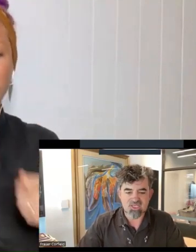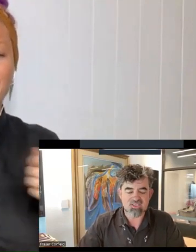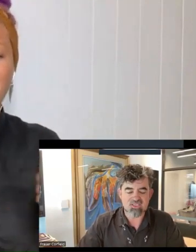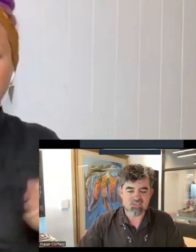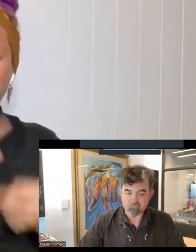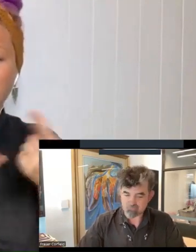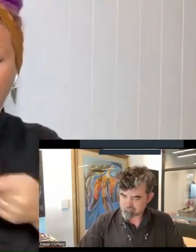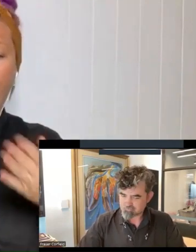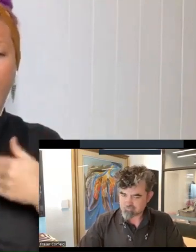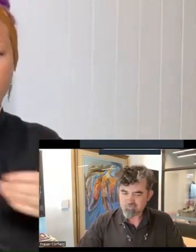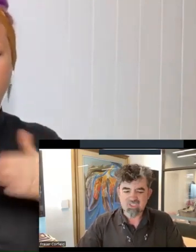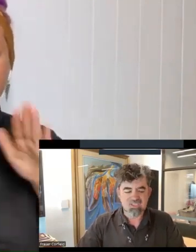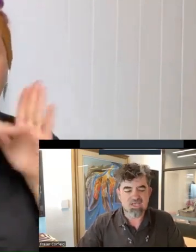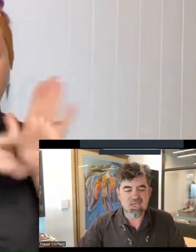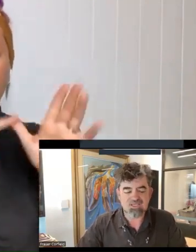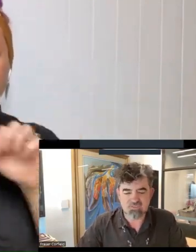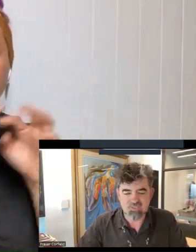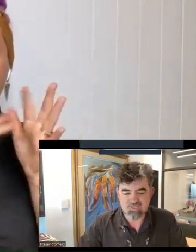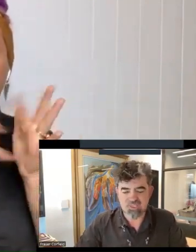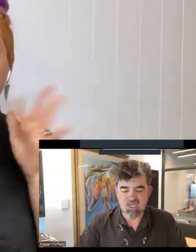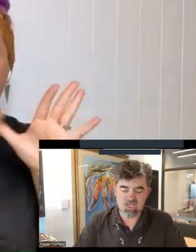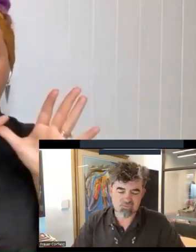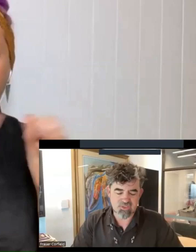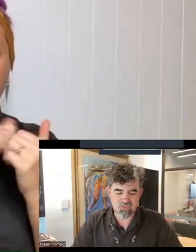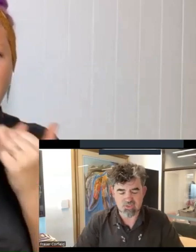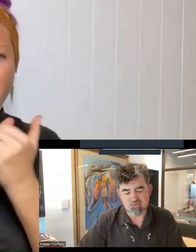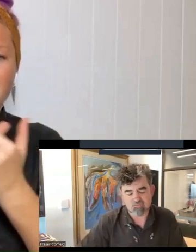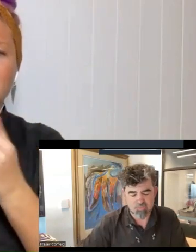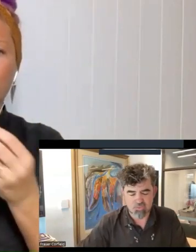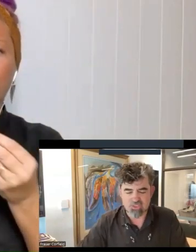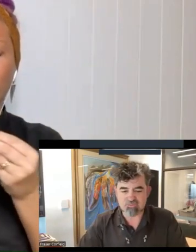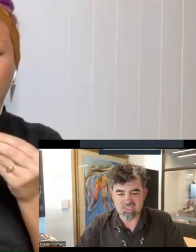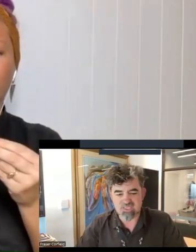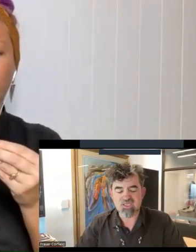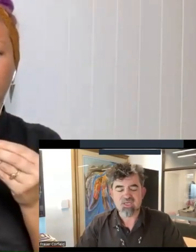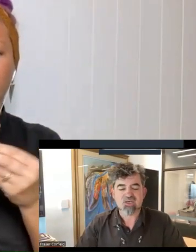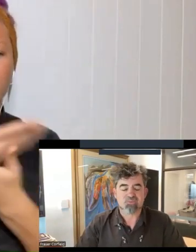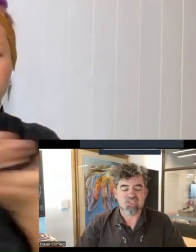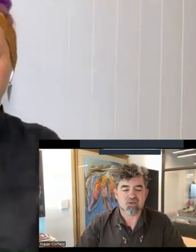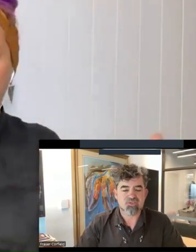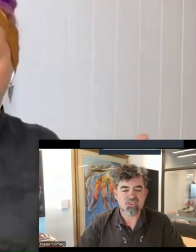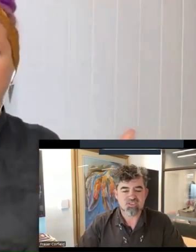agendas and liaise with the broader committee, but they also